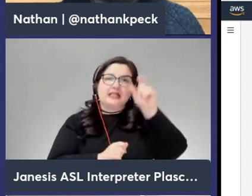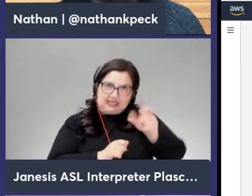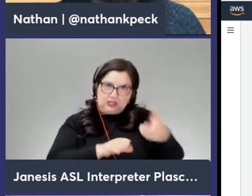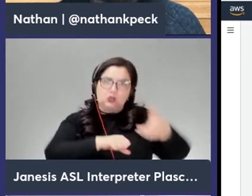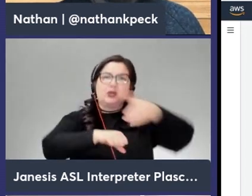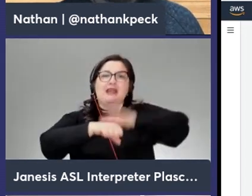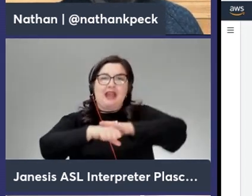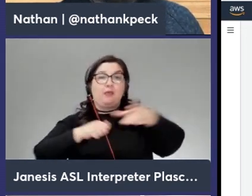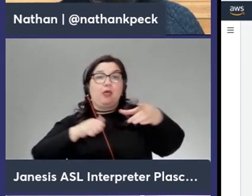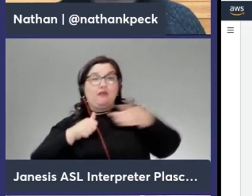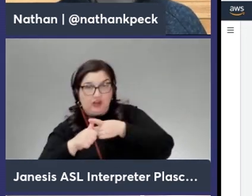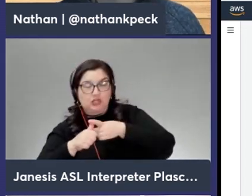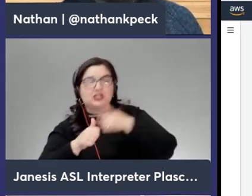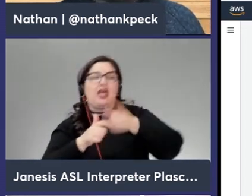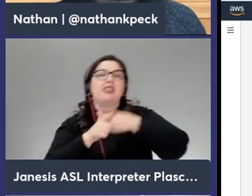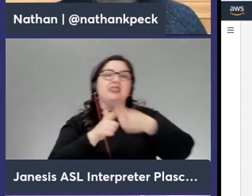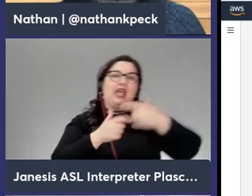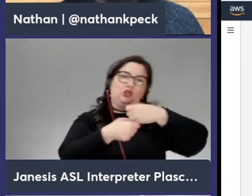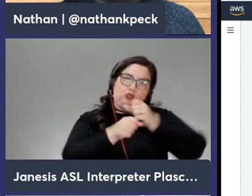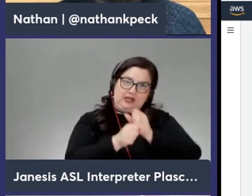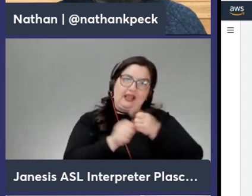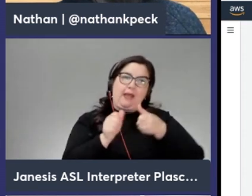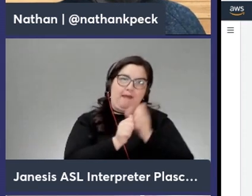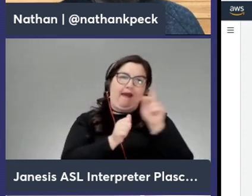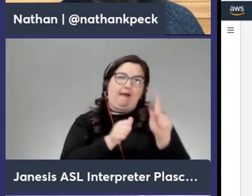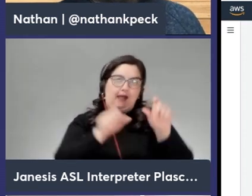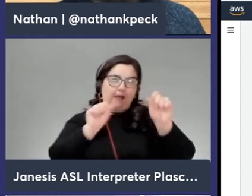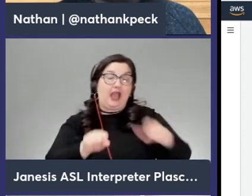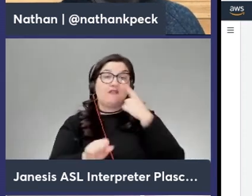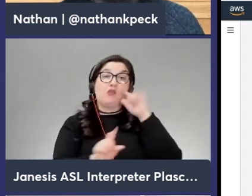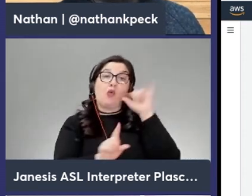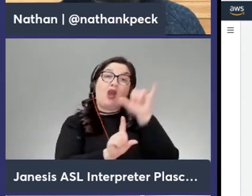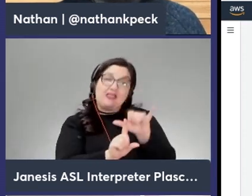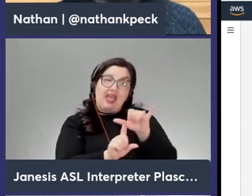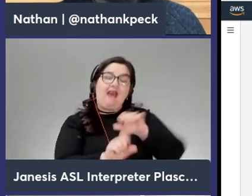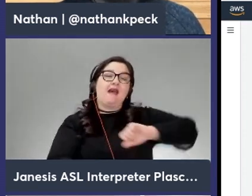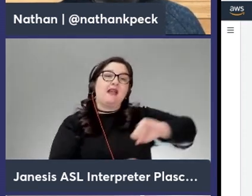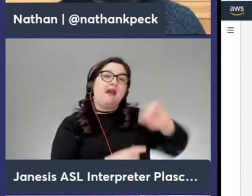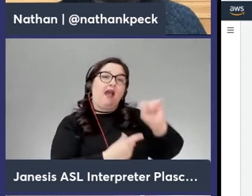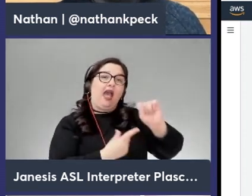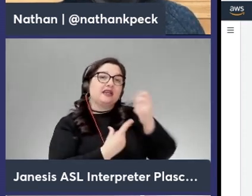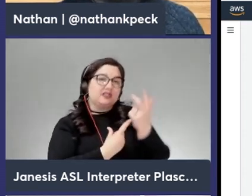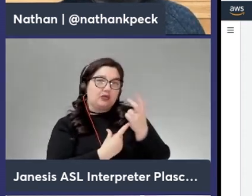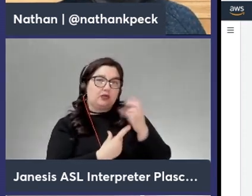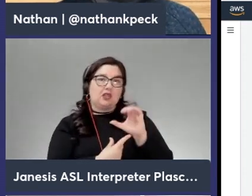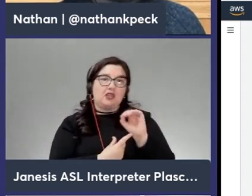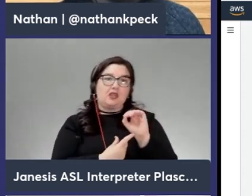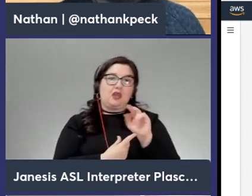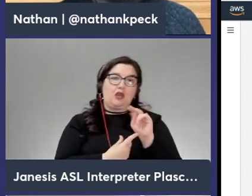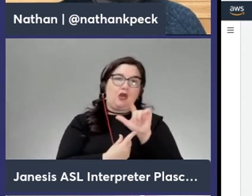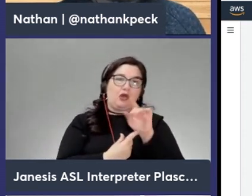to create a backup and so for that, you need to go to your S3 console or use the S3 CLI